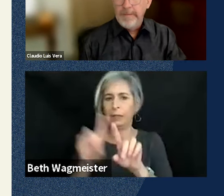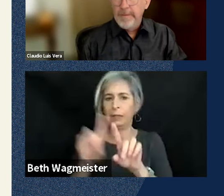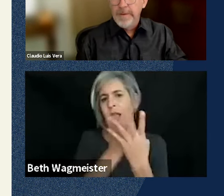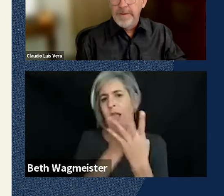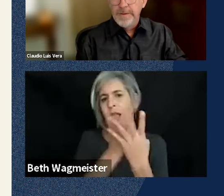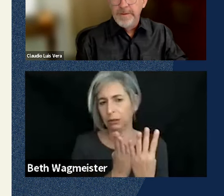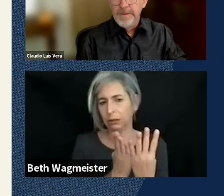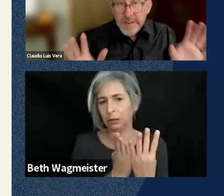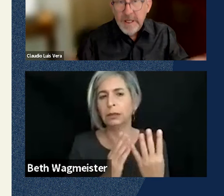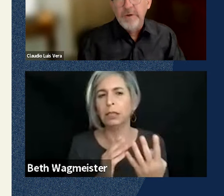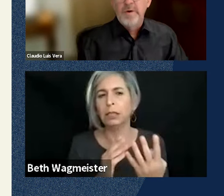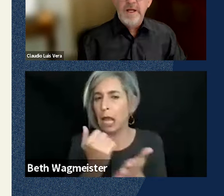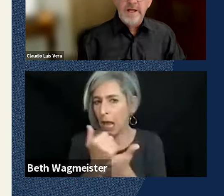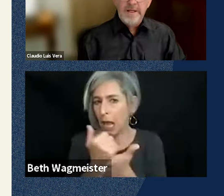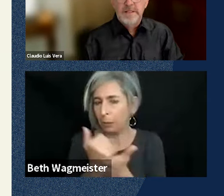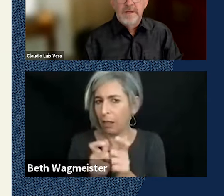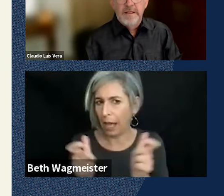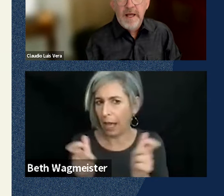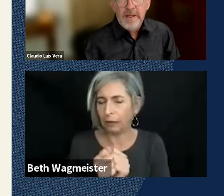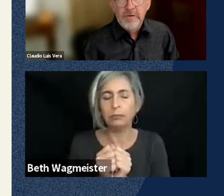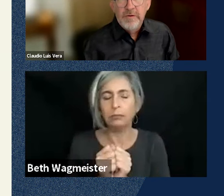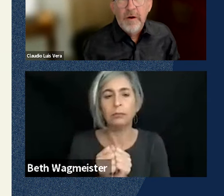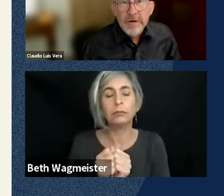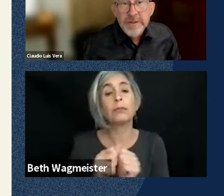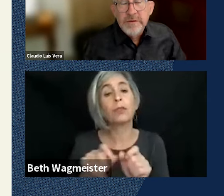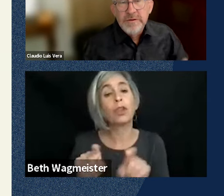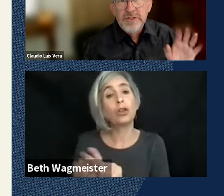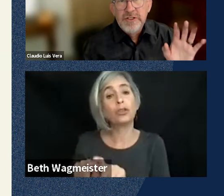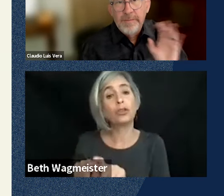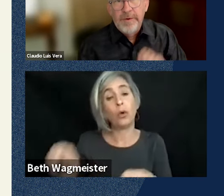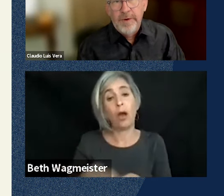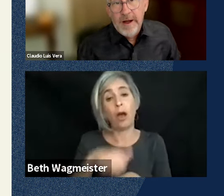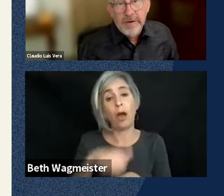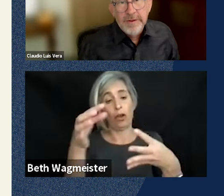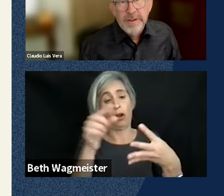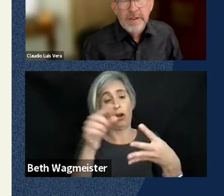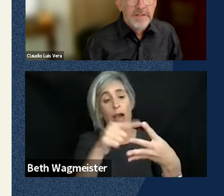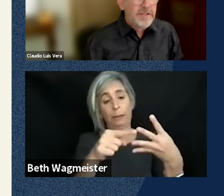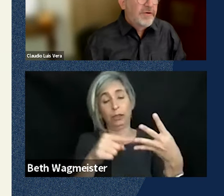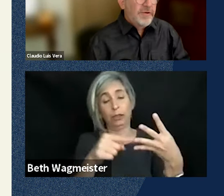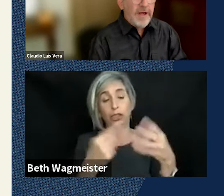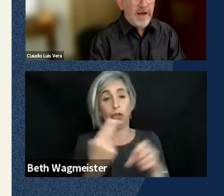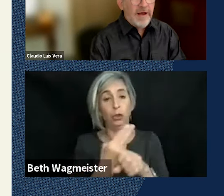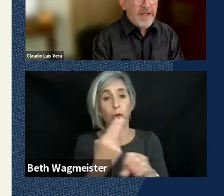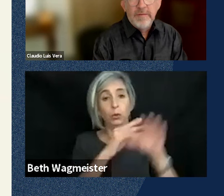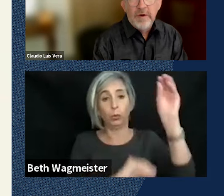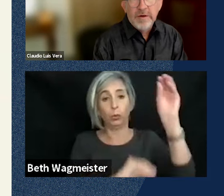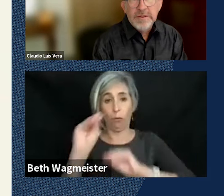Now, there's other ways that you can also jump around. So you have landmark